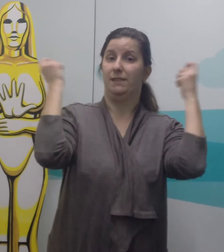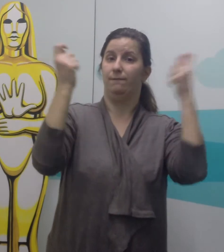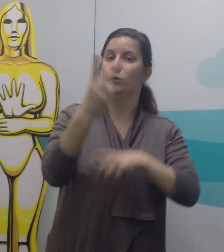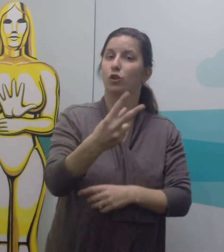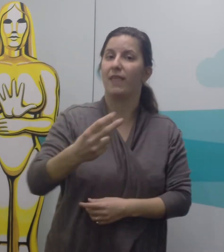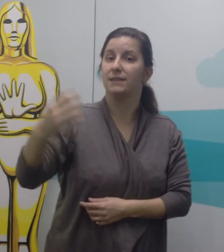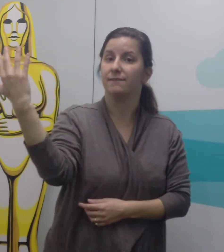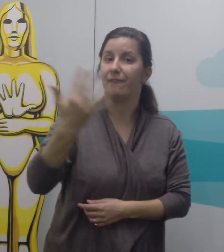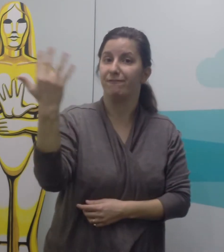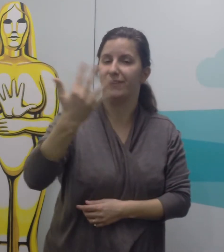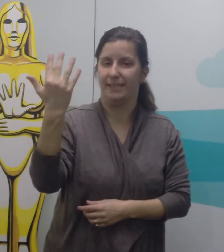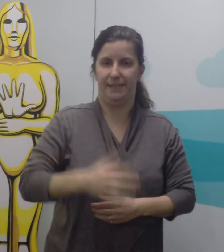Deaf Short Film Festival 2015